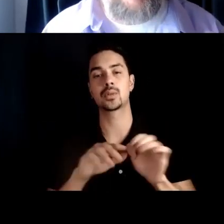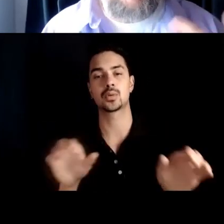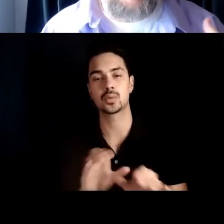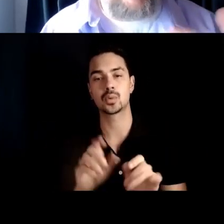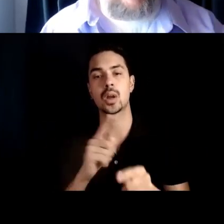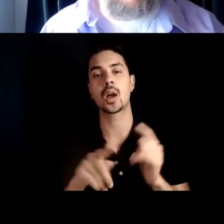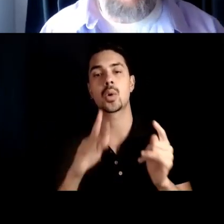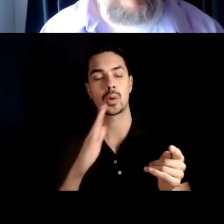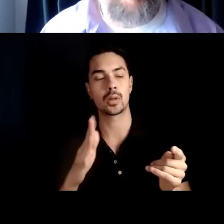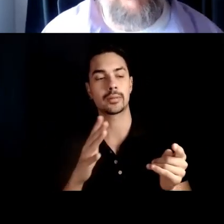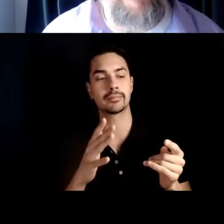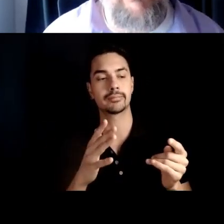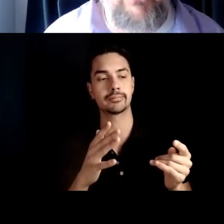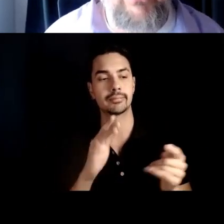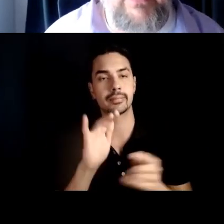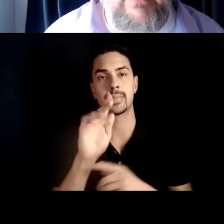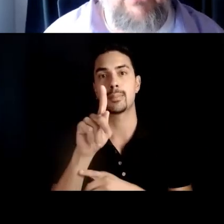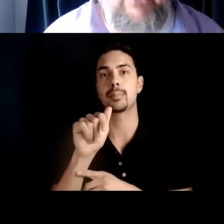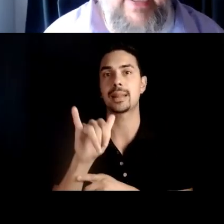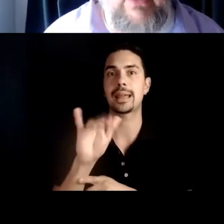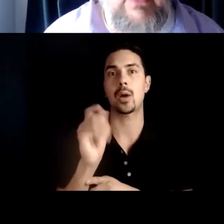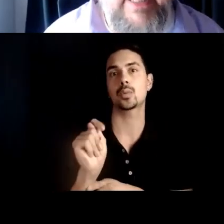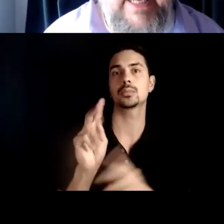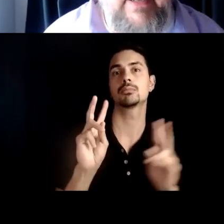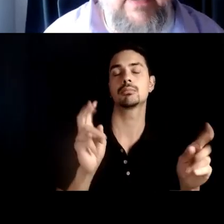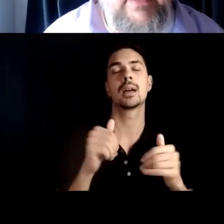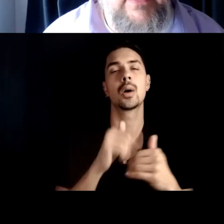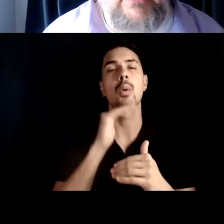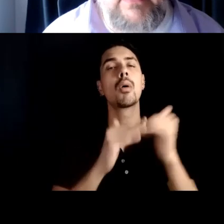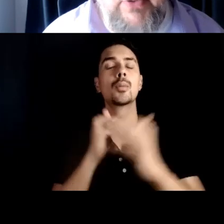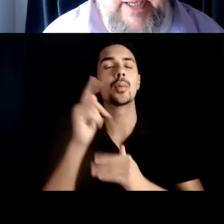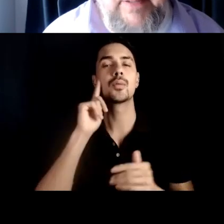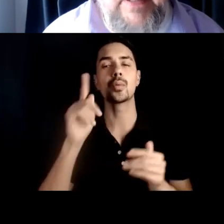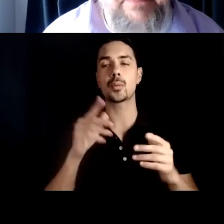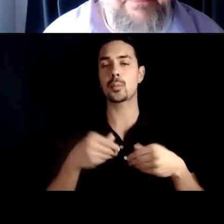And is that gonna be comfortable for both the provider and the client?